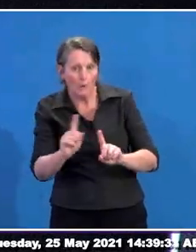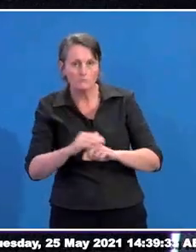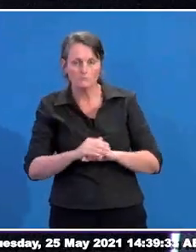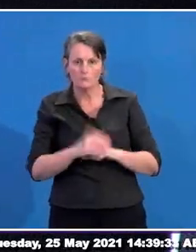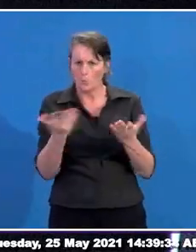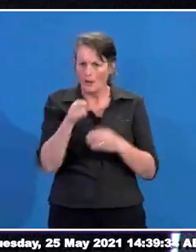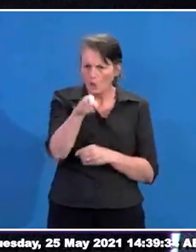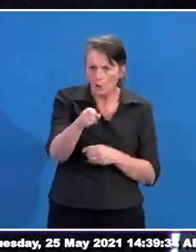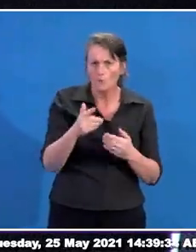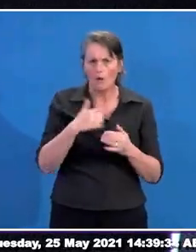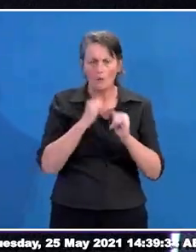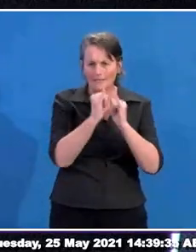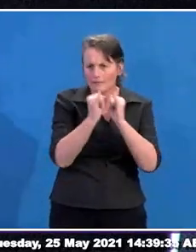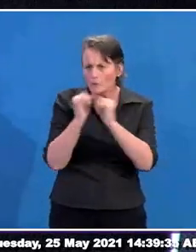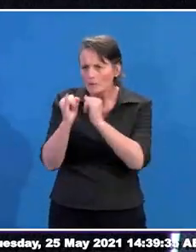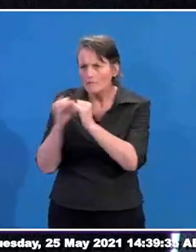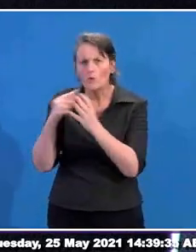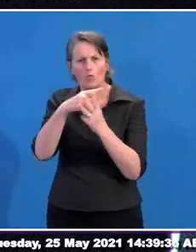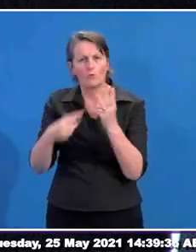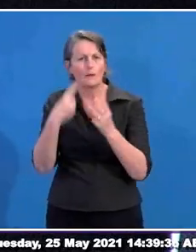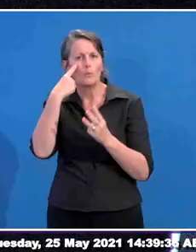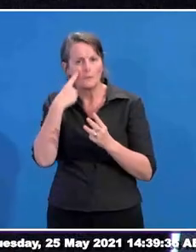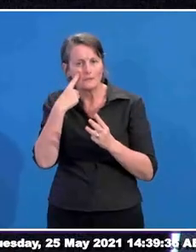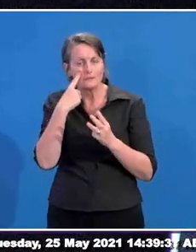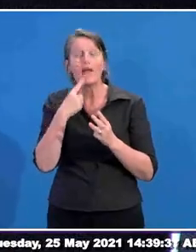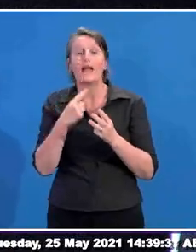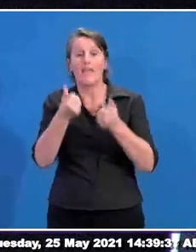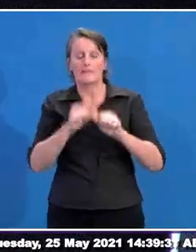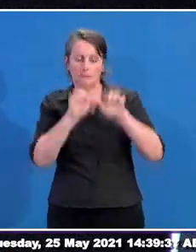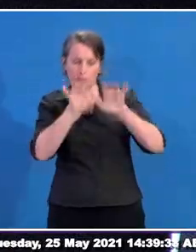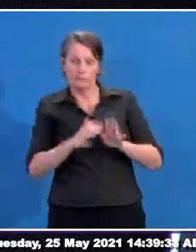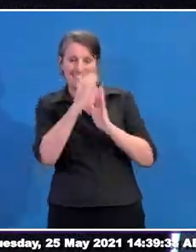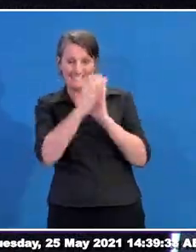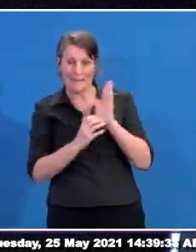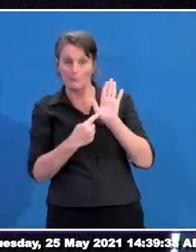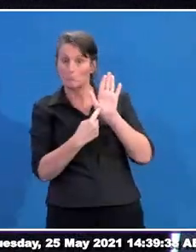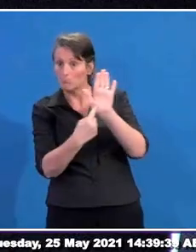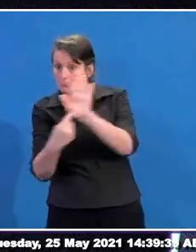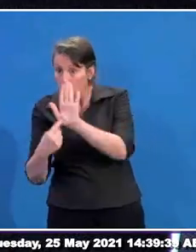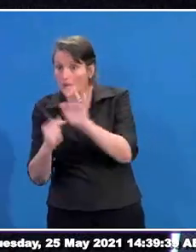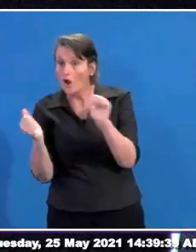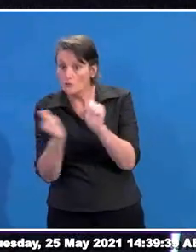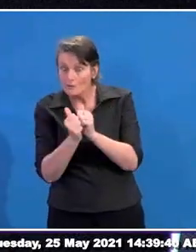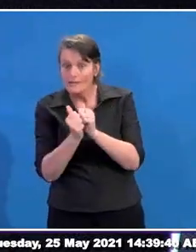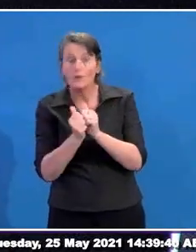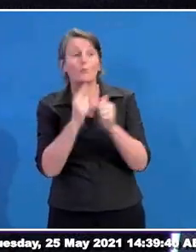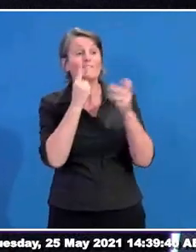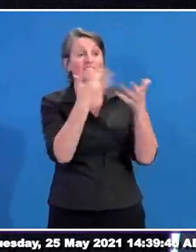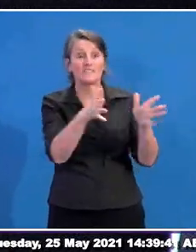I do the same with them, I do statements to get them to verify. It's only once I've got those two components done that I will